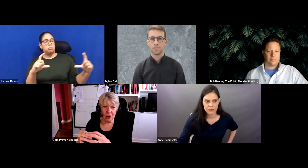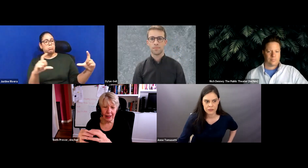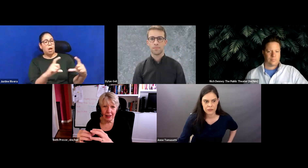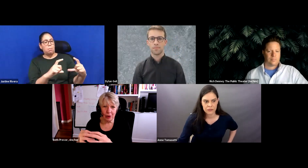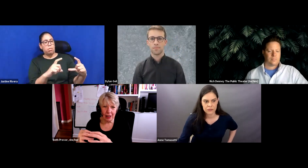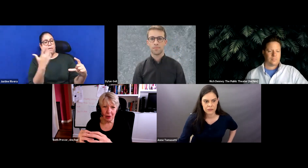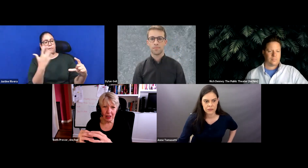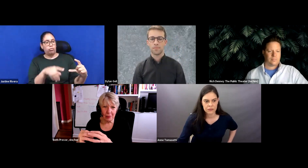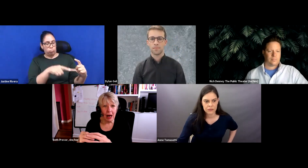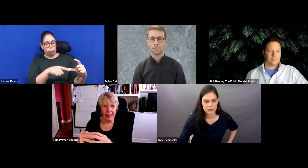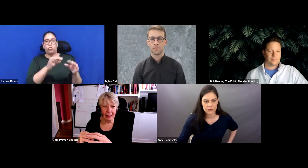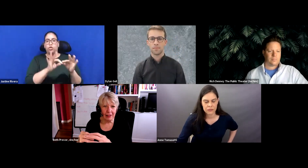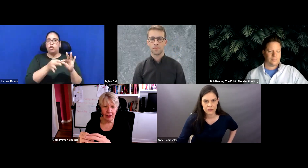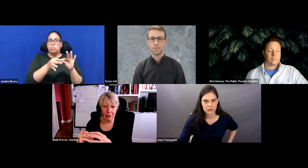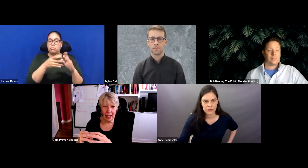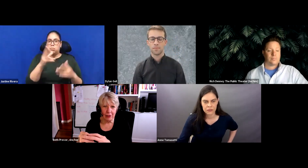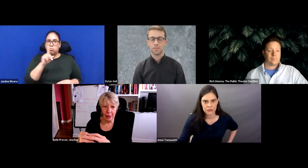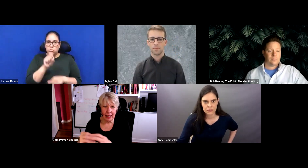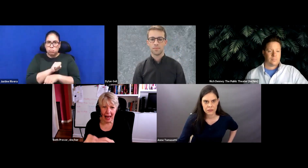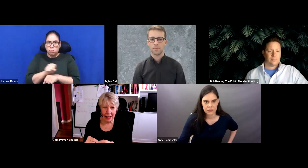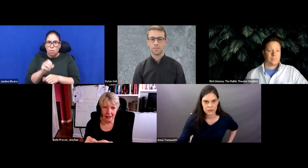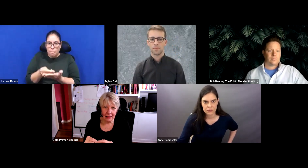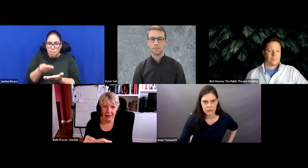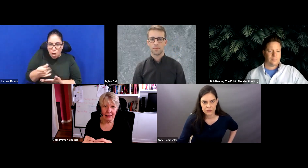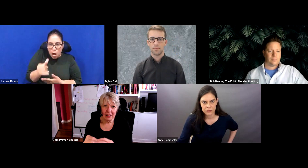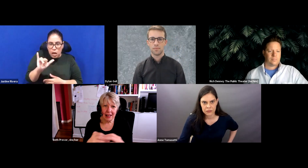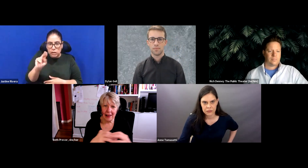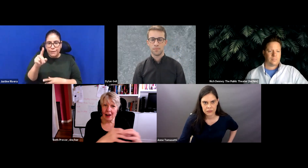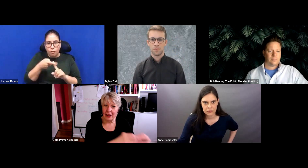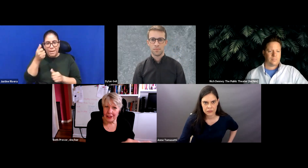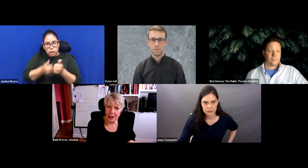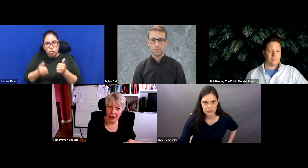do it, that there really was buy in from everybody on the theater